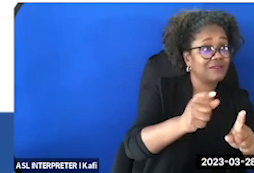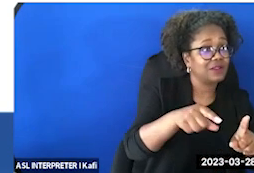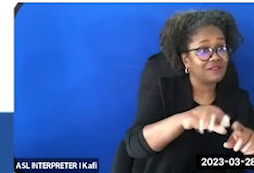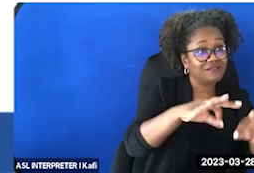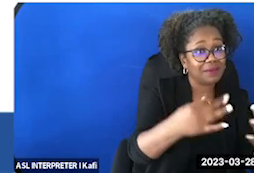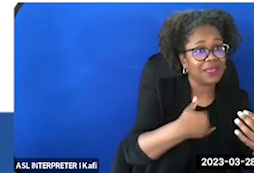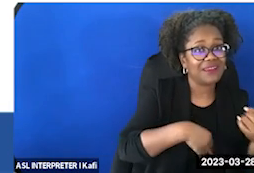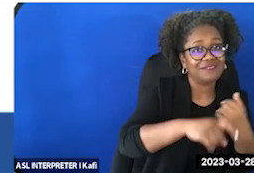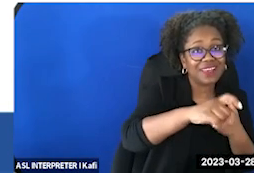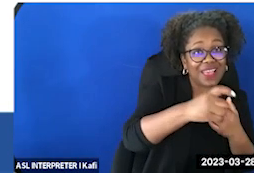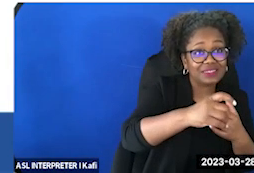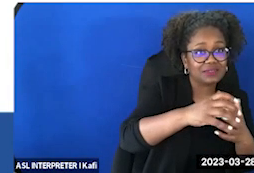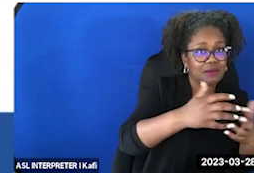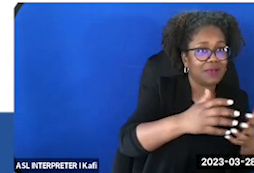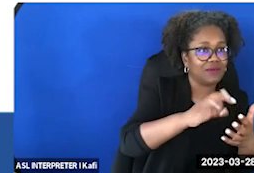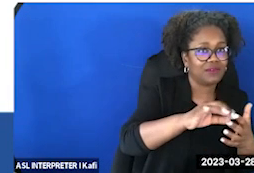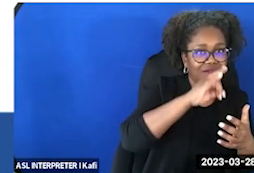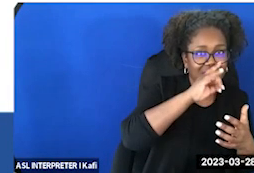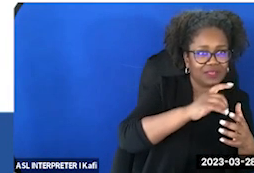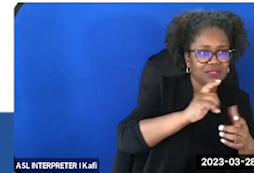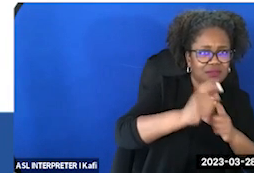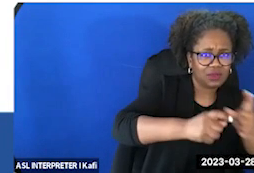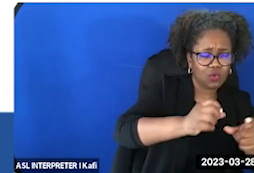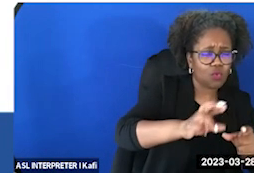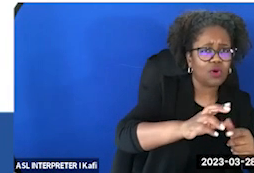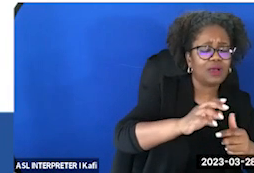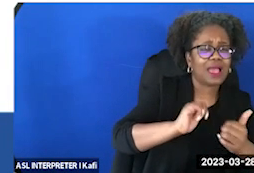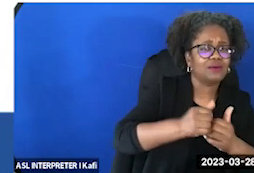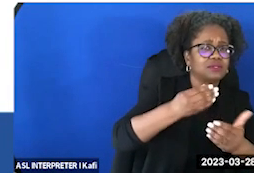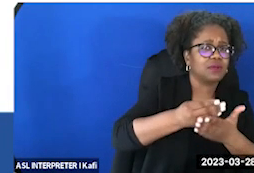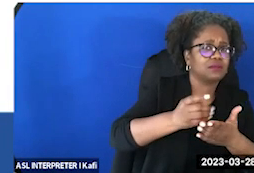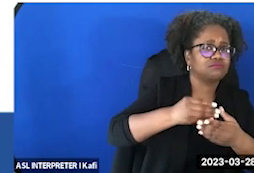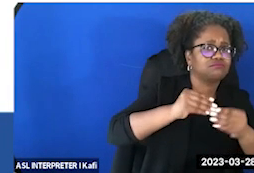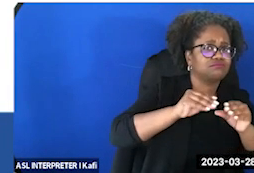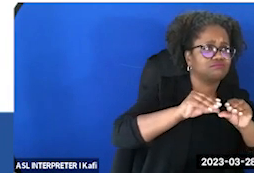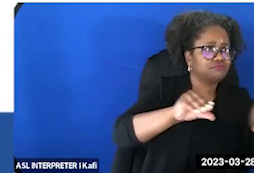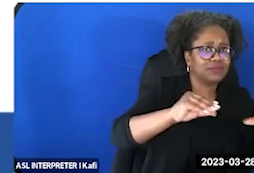Debbie Stine, Science & Technology Policy Academy: you know. So you'd have to do like a lot more investigation.